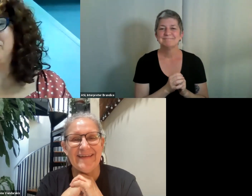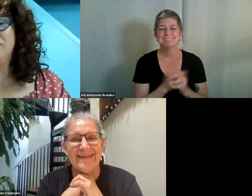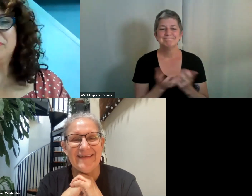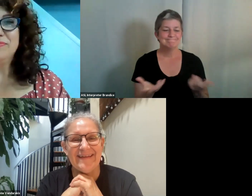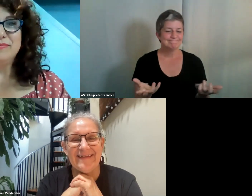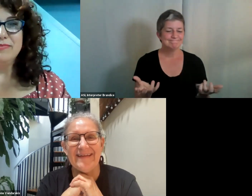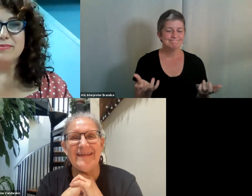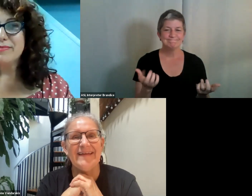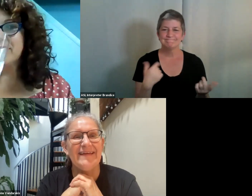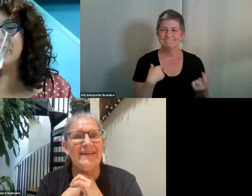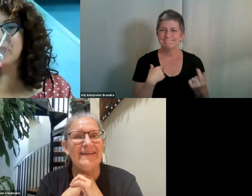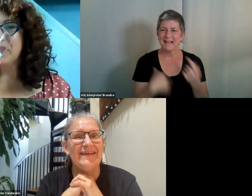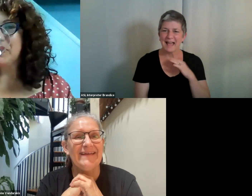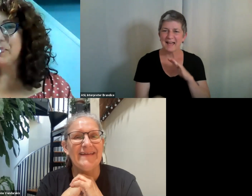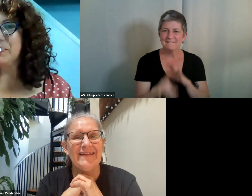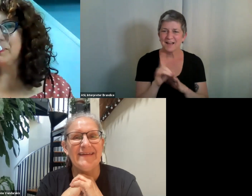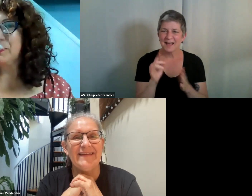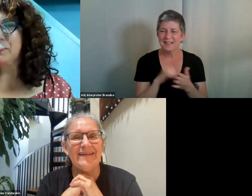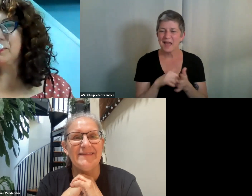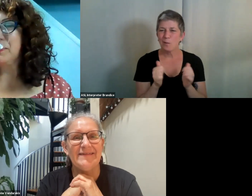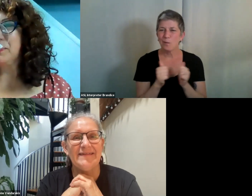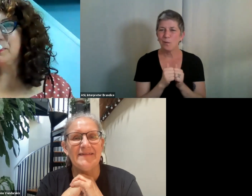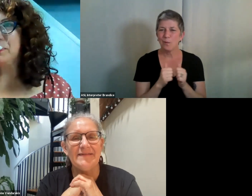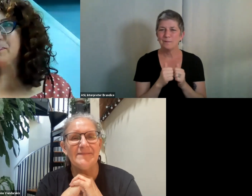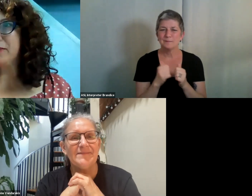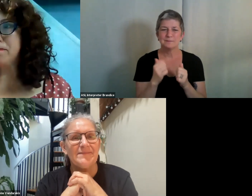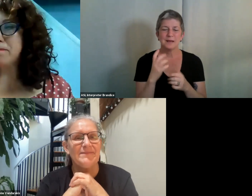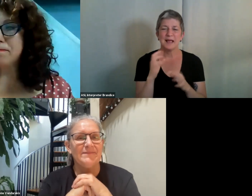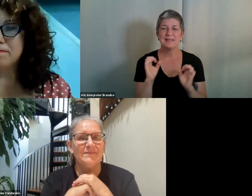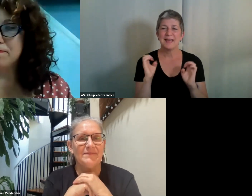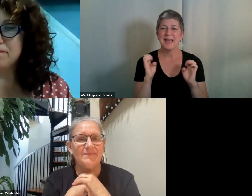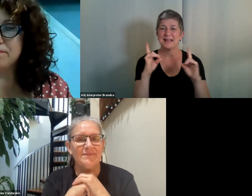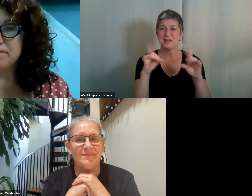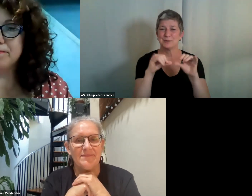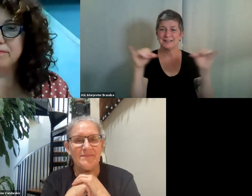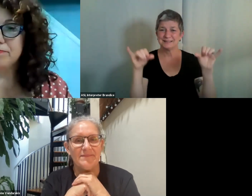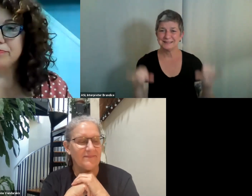find that in the education system, and much like you, I've